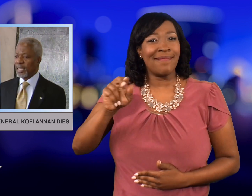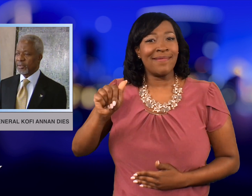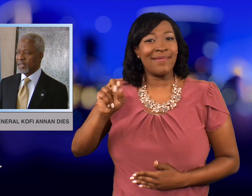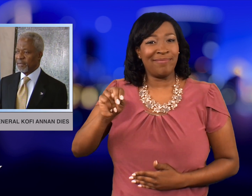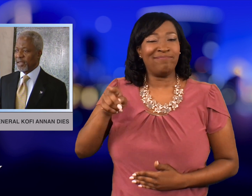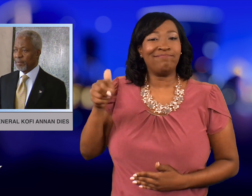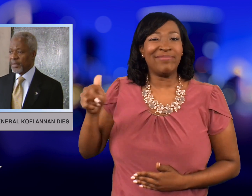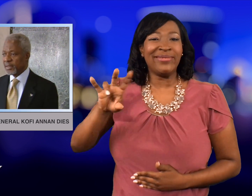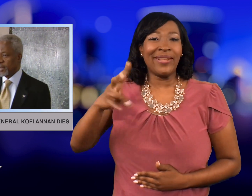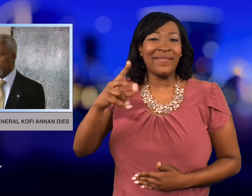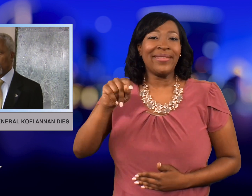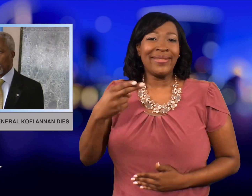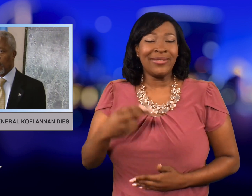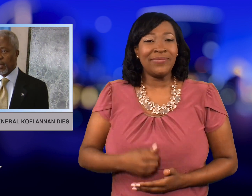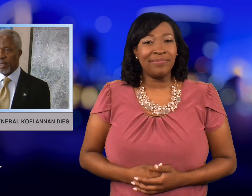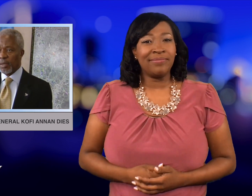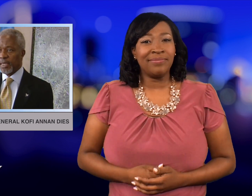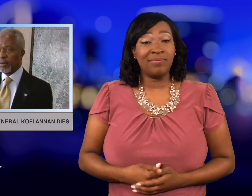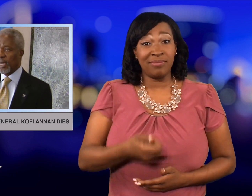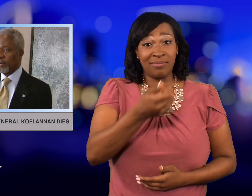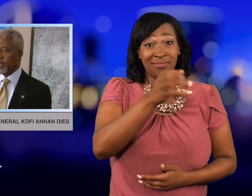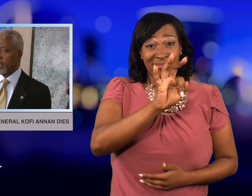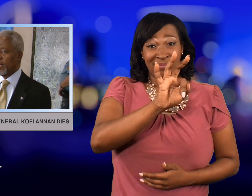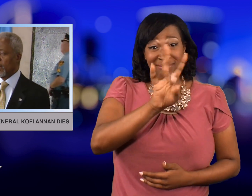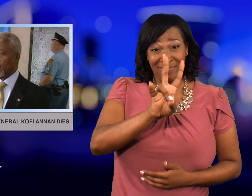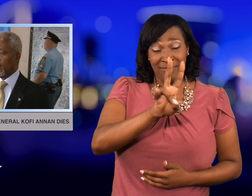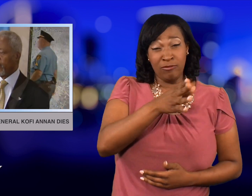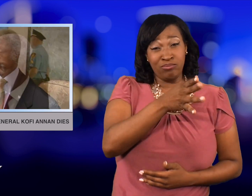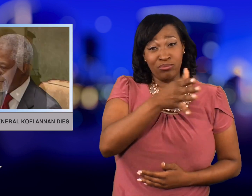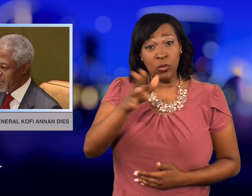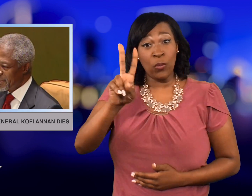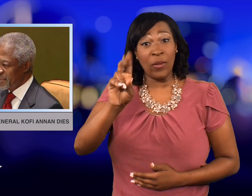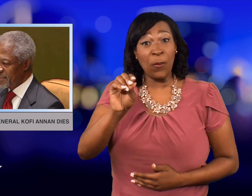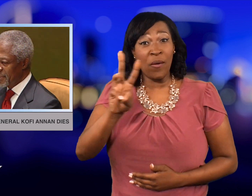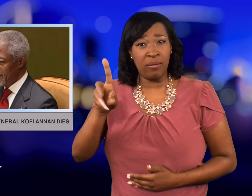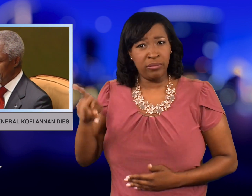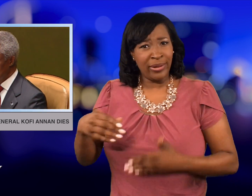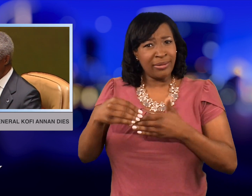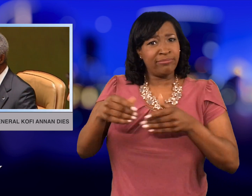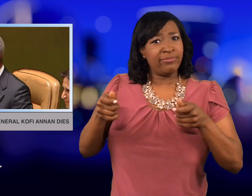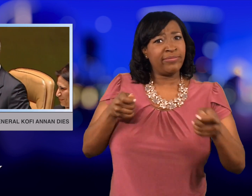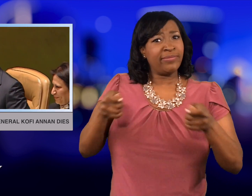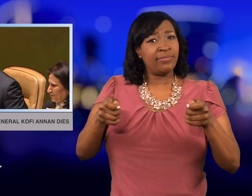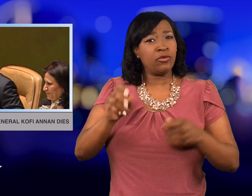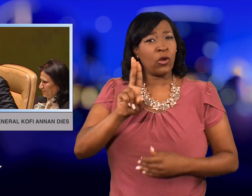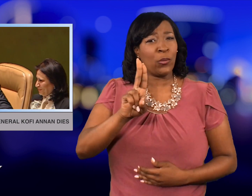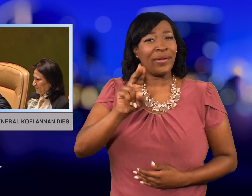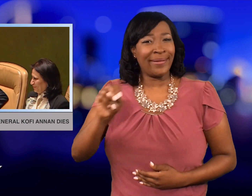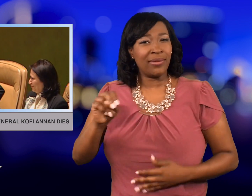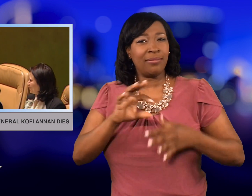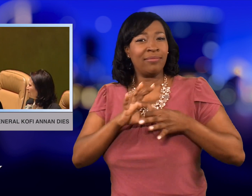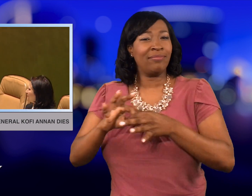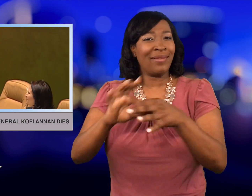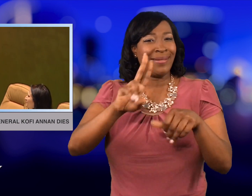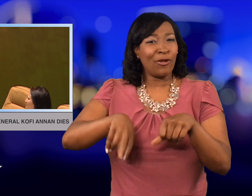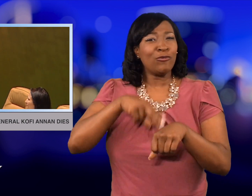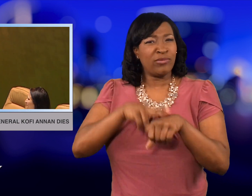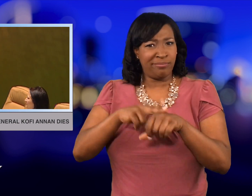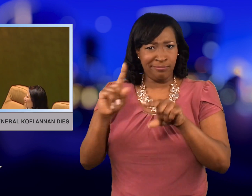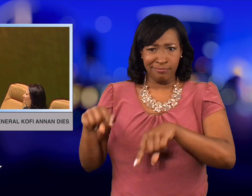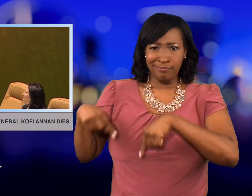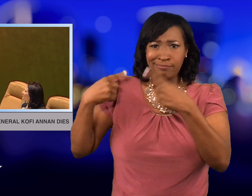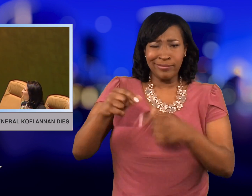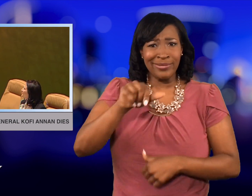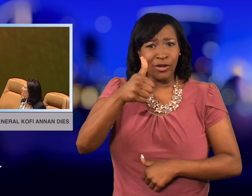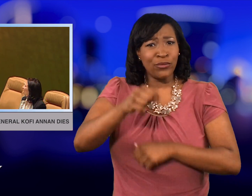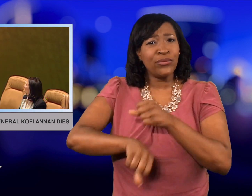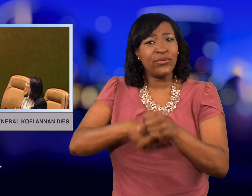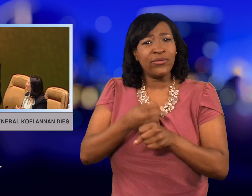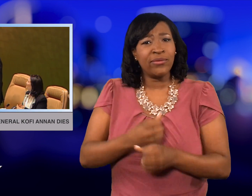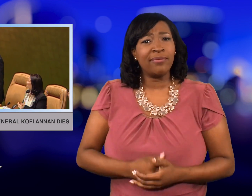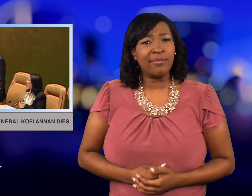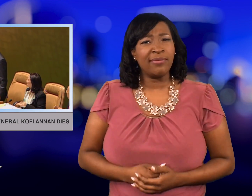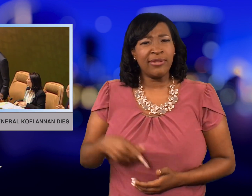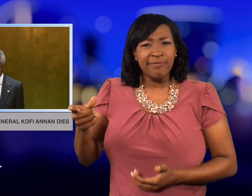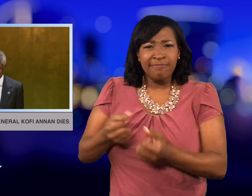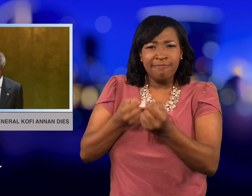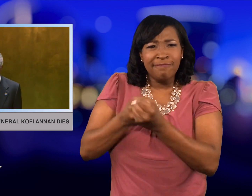He was at the helm for nearly 10 years, 1997 to 2006.